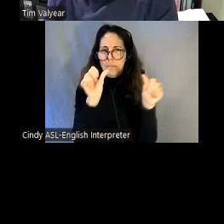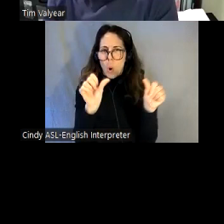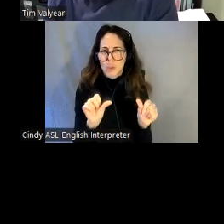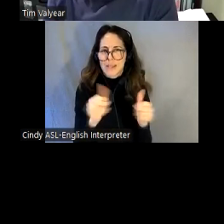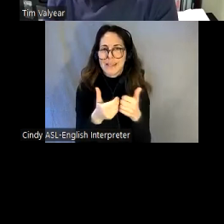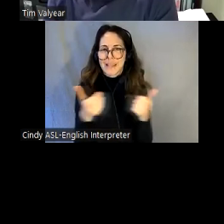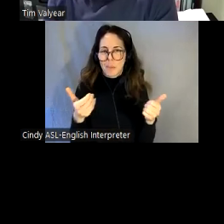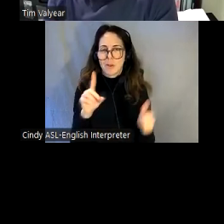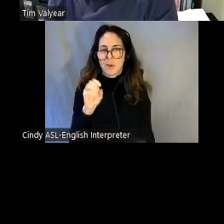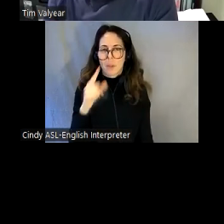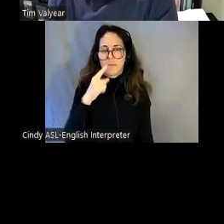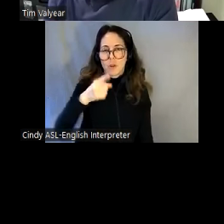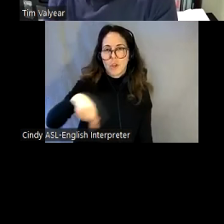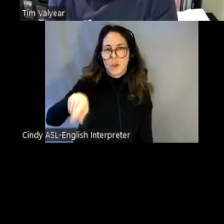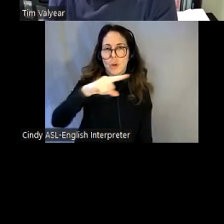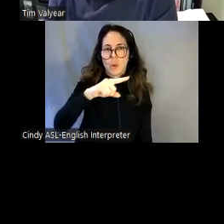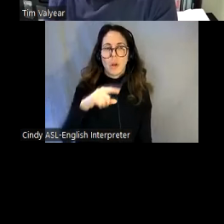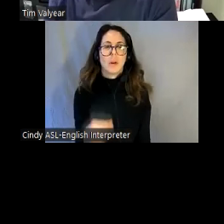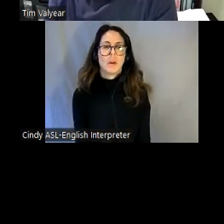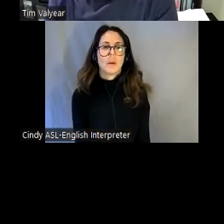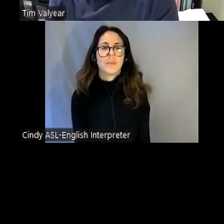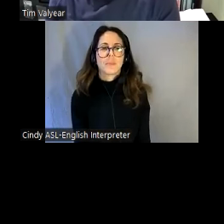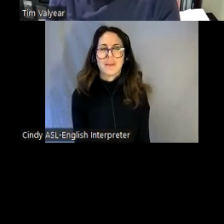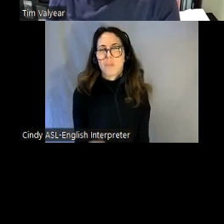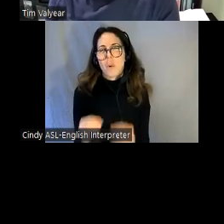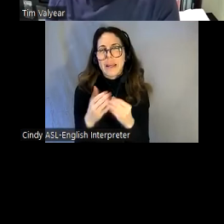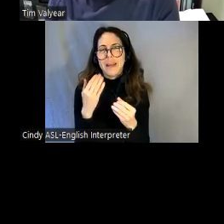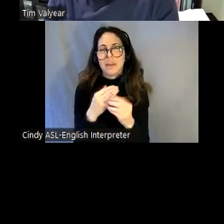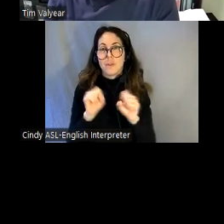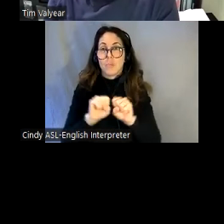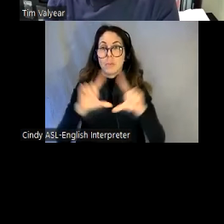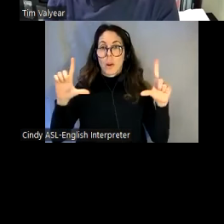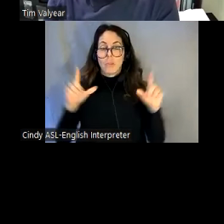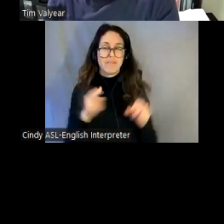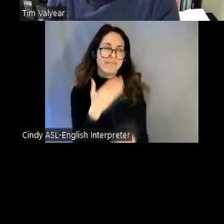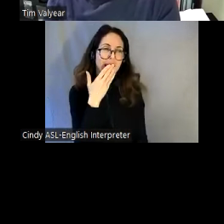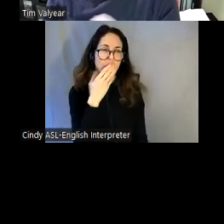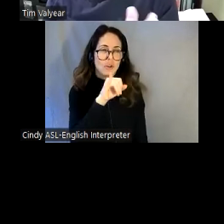's GI, then it's 48 hours. Okay? And I believe John is going to post this as a separate document for you